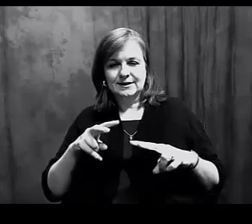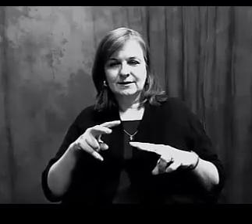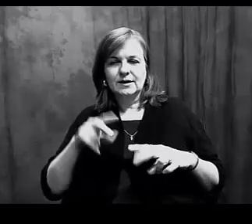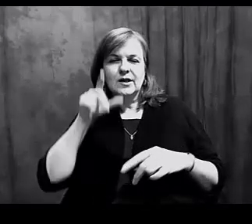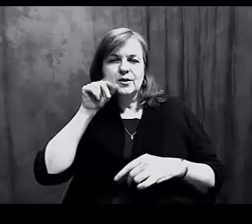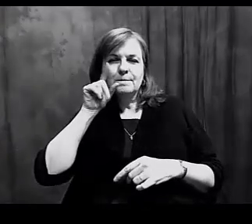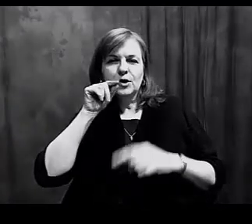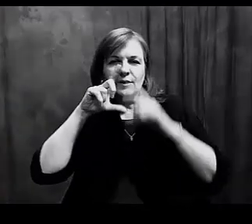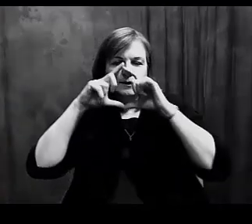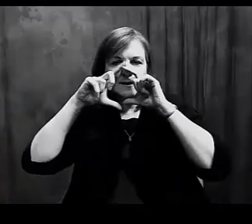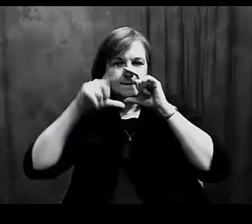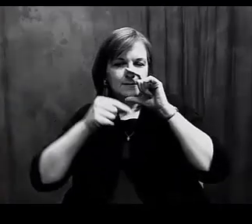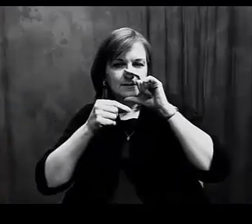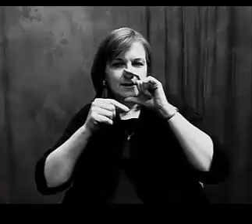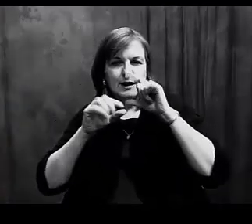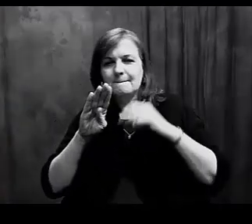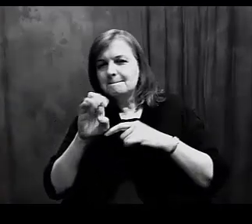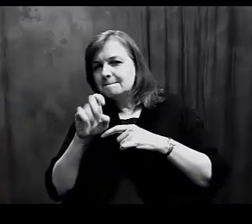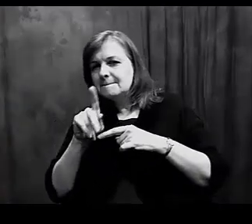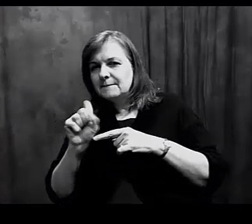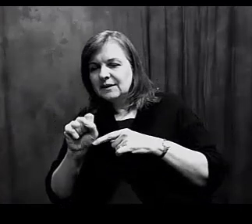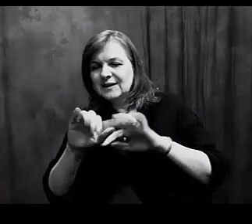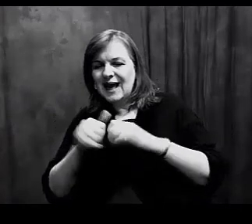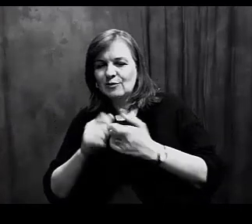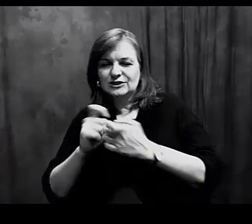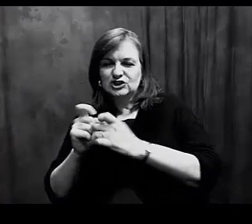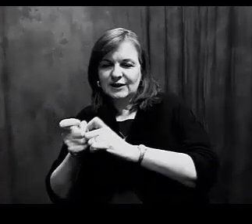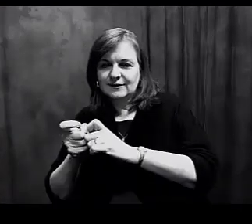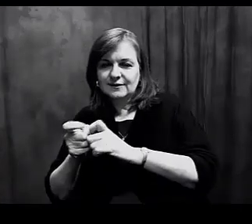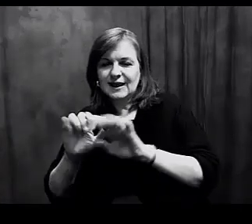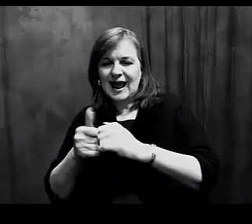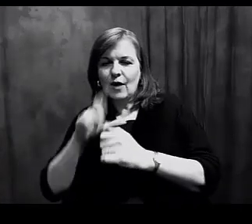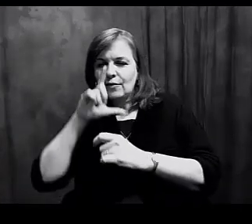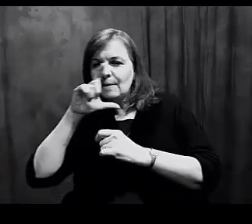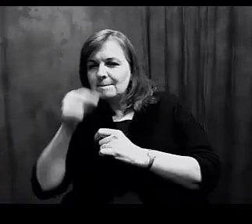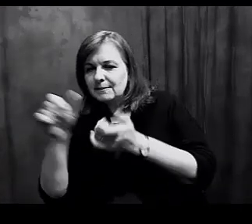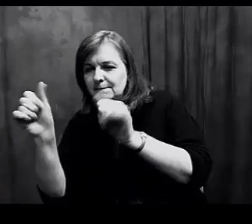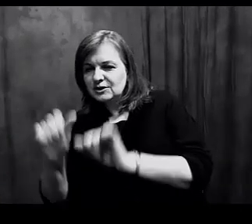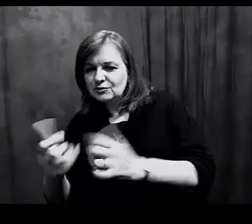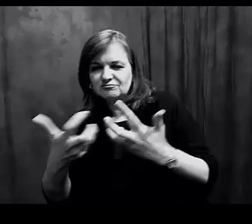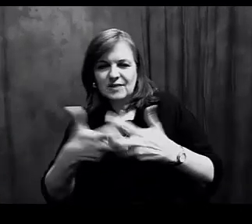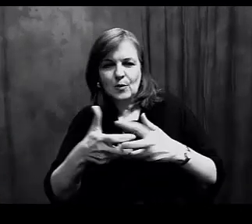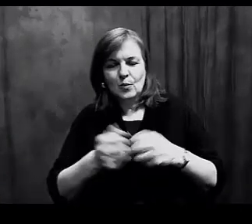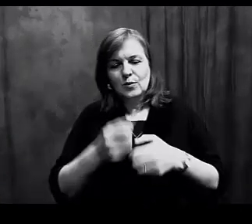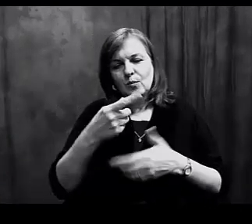and we'll look at the differences and beaks between foods and diets and there are lots of